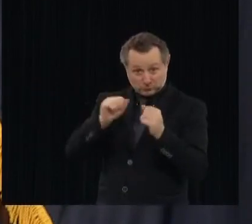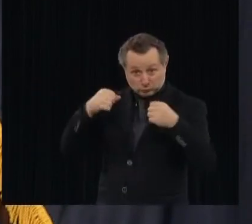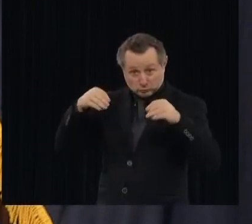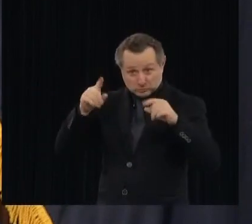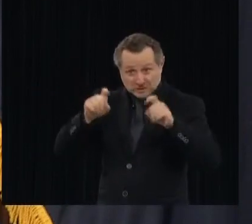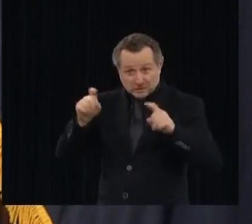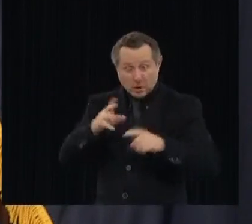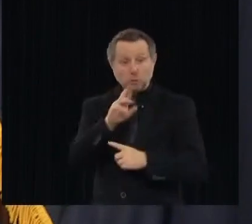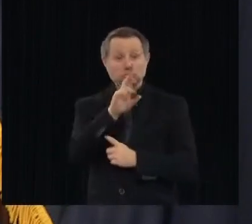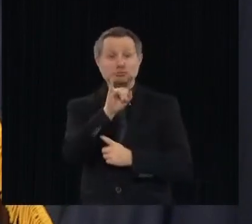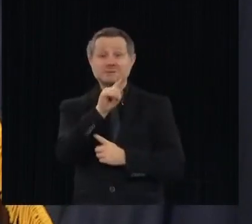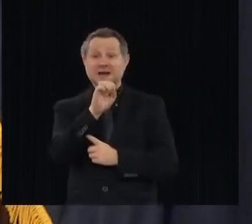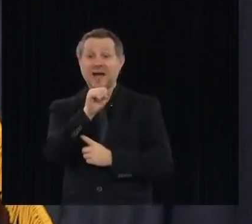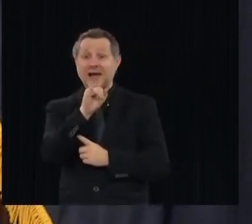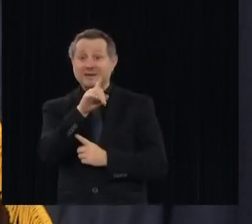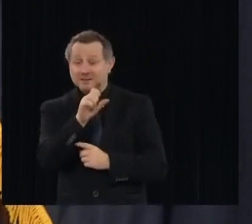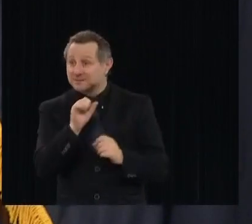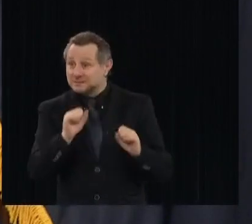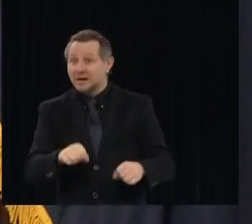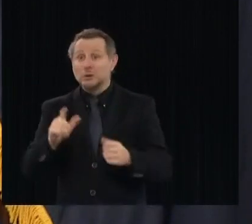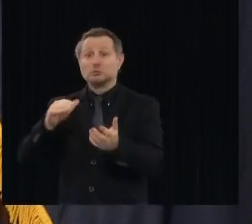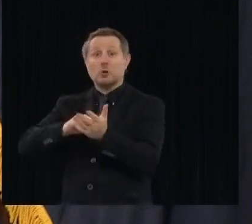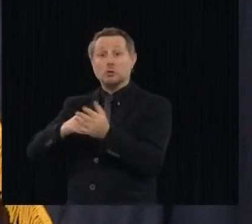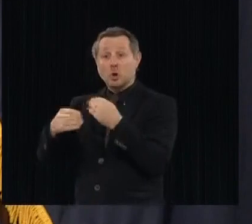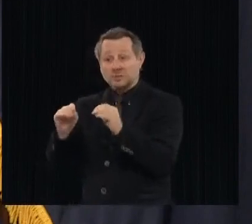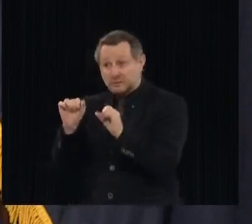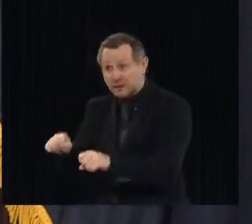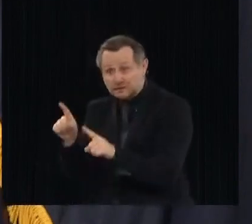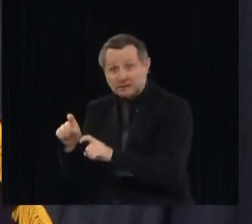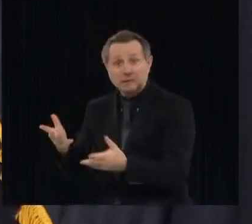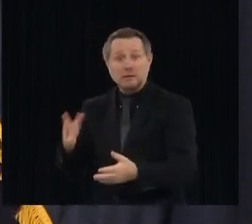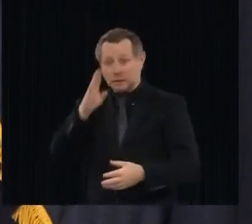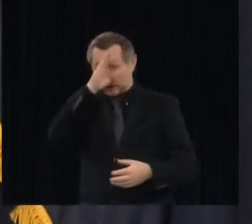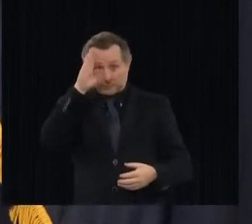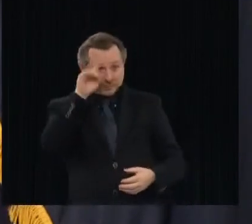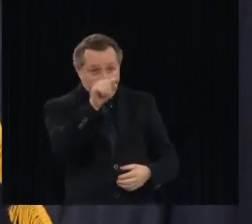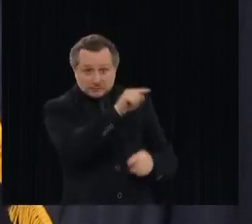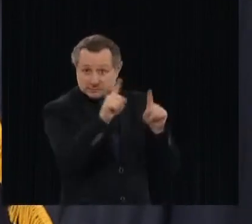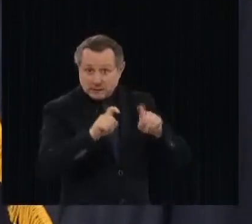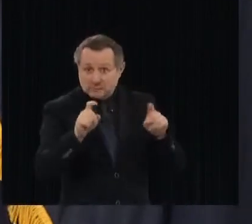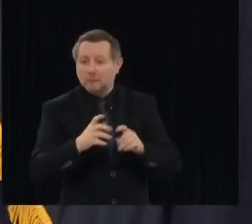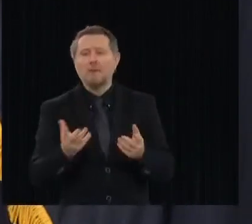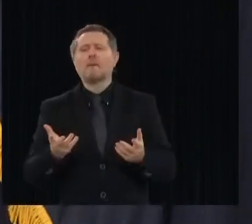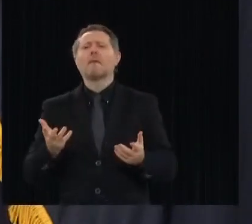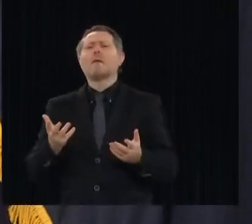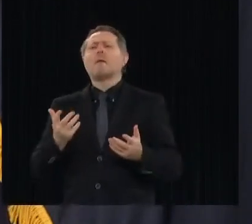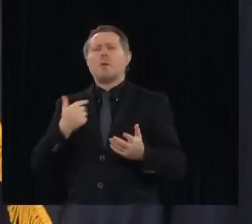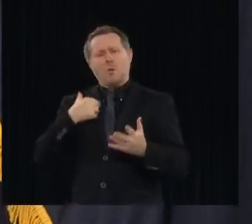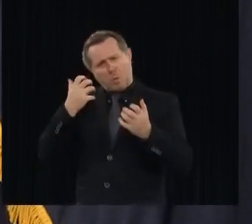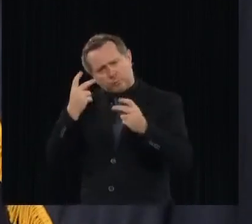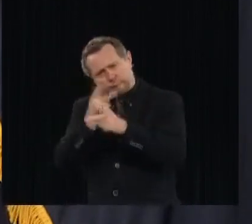HOW MANY MACHINES CAN WE GET. HOW MANY VCS CAN WE GET?